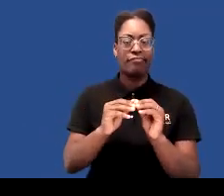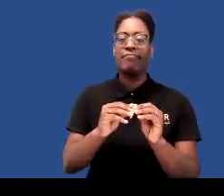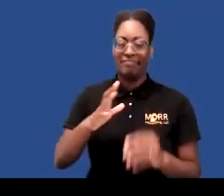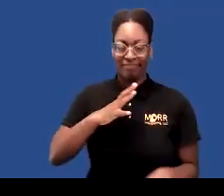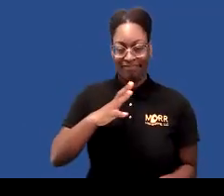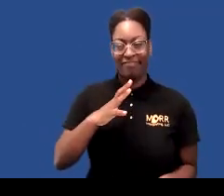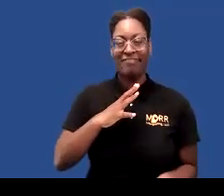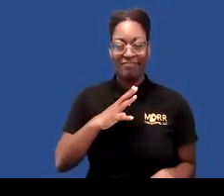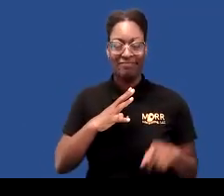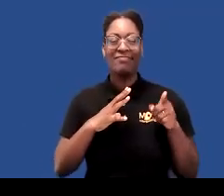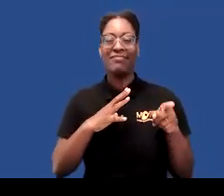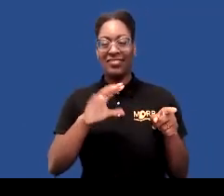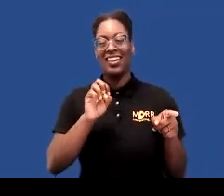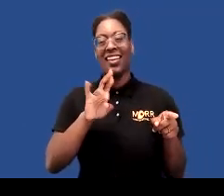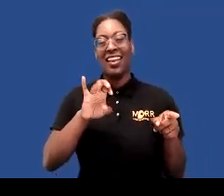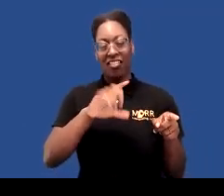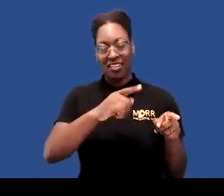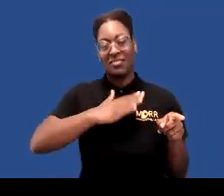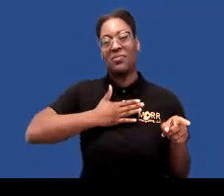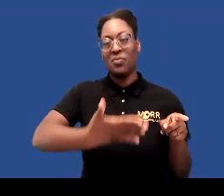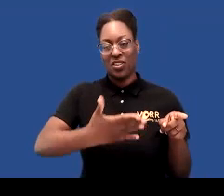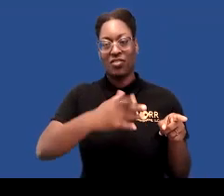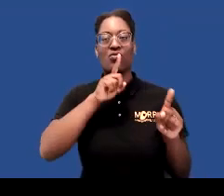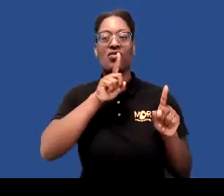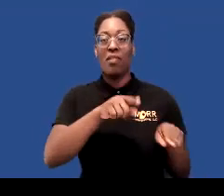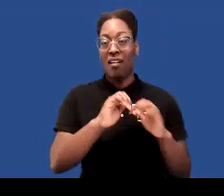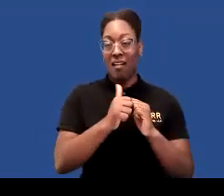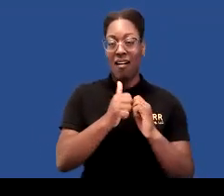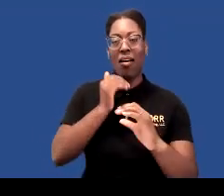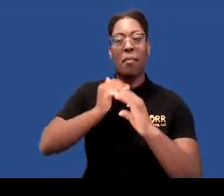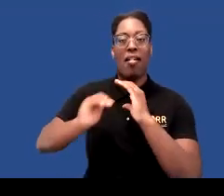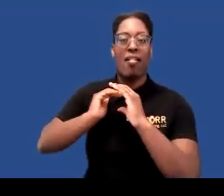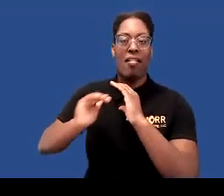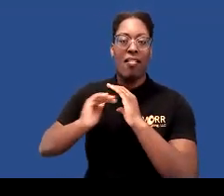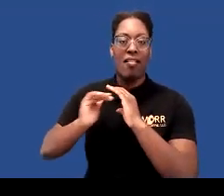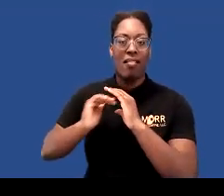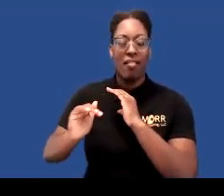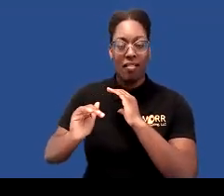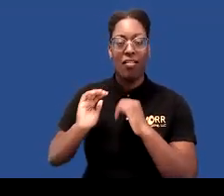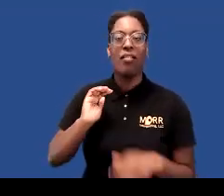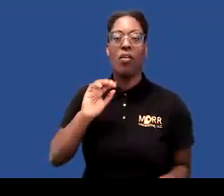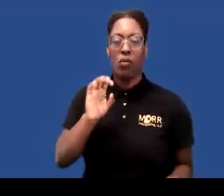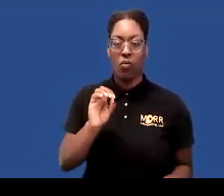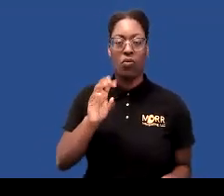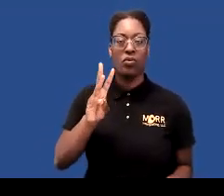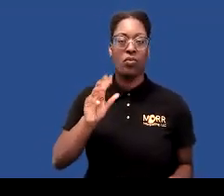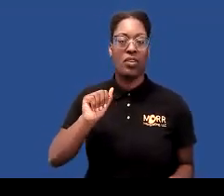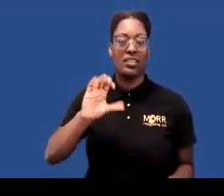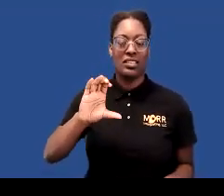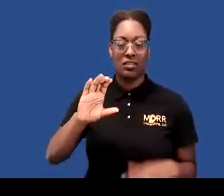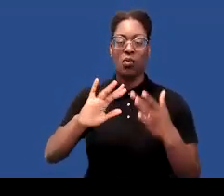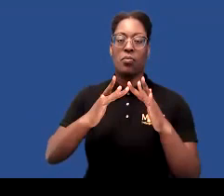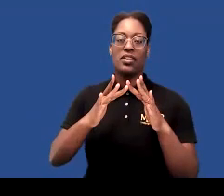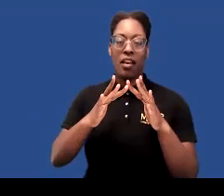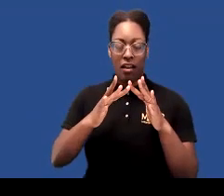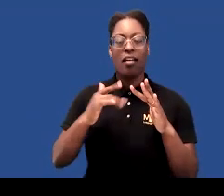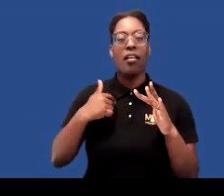on OWCA s website after the fact. So I'm going to go ahead and turn it over to Elle